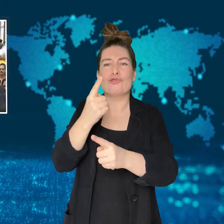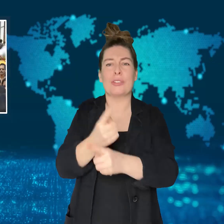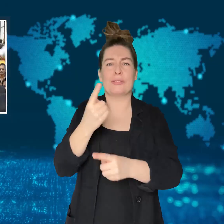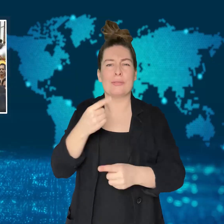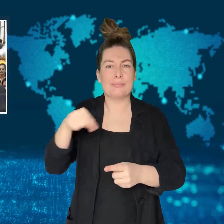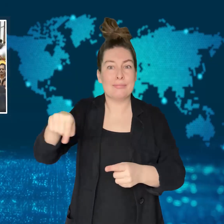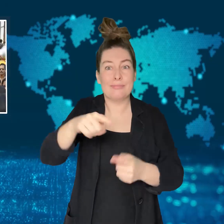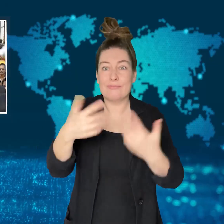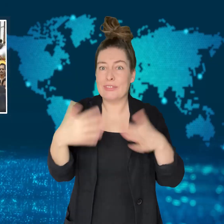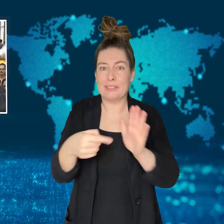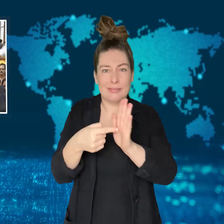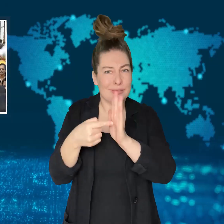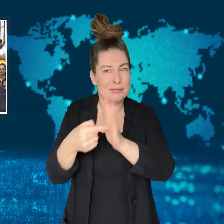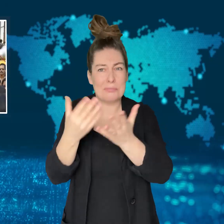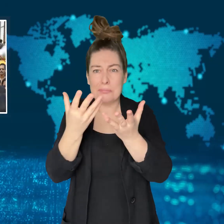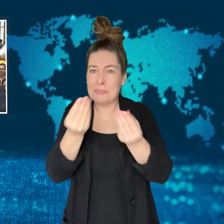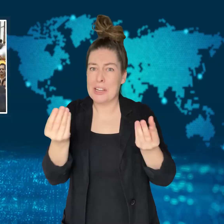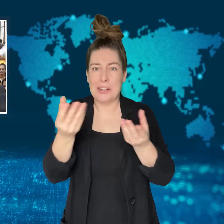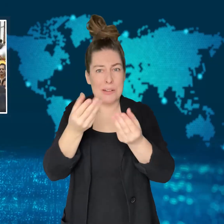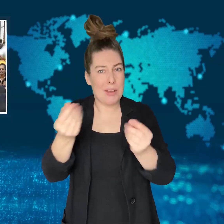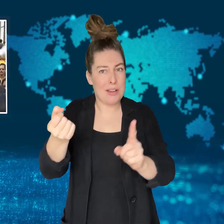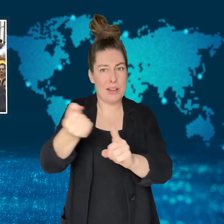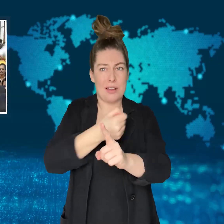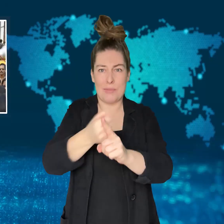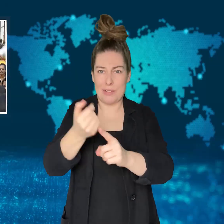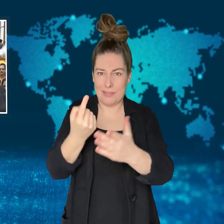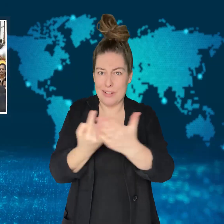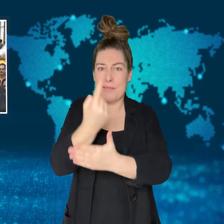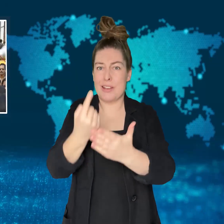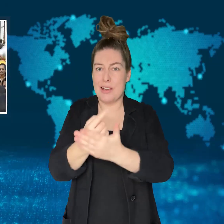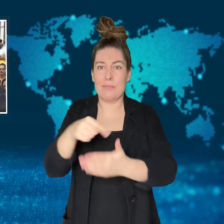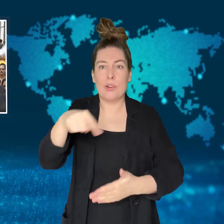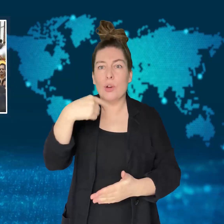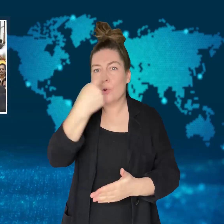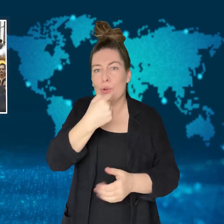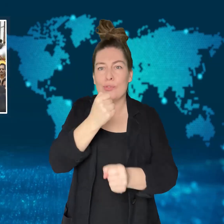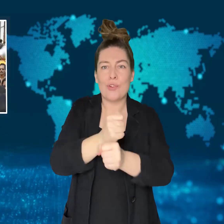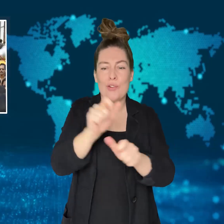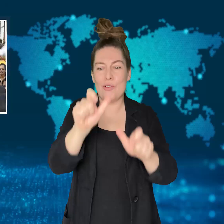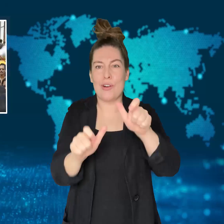They have cited many cases of